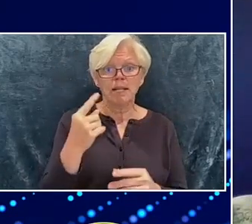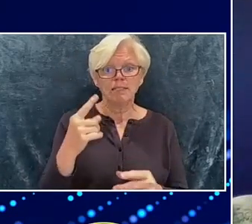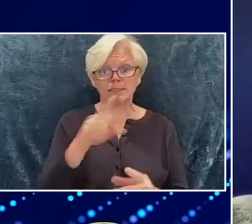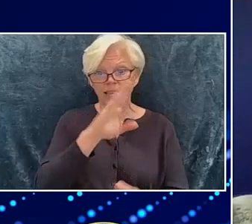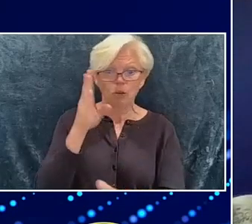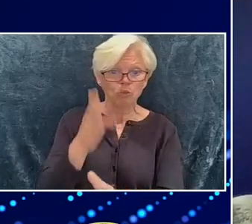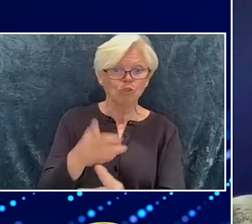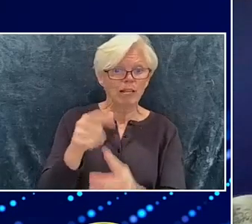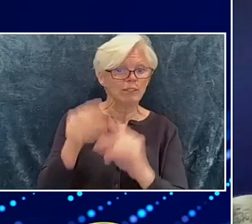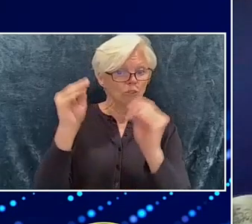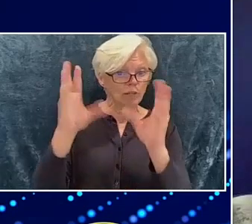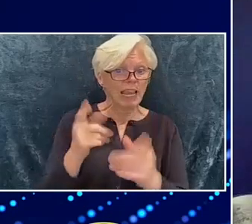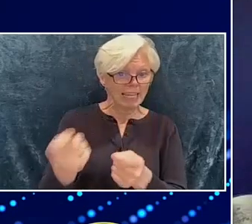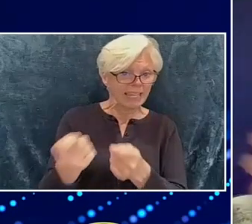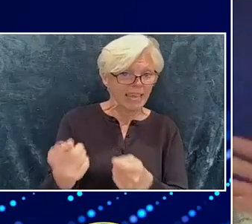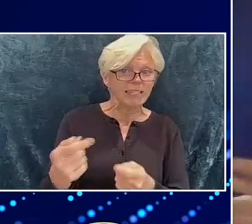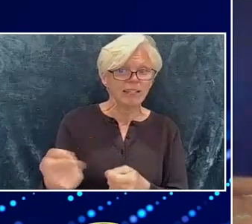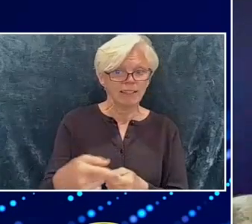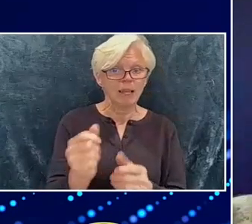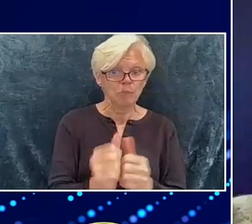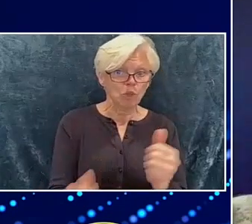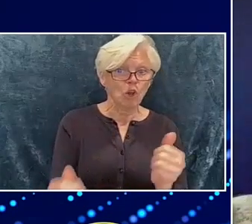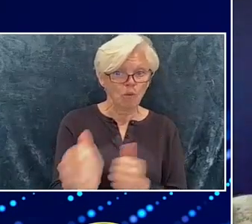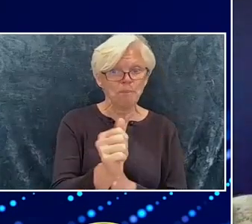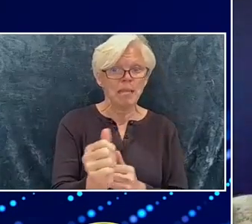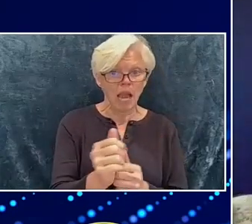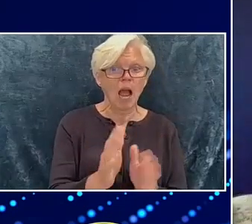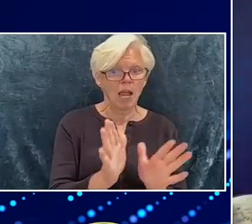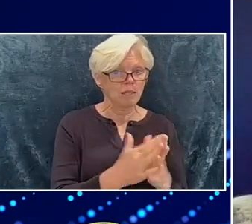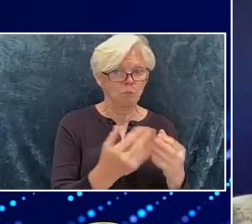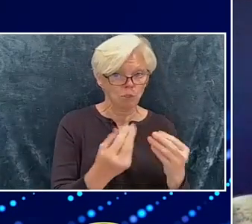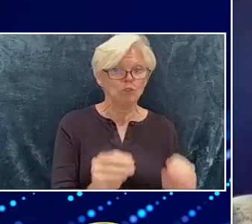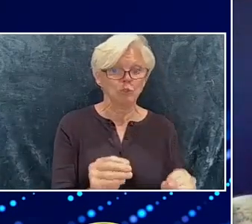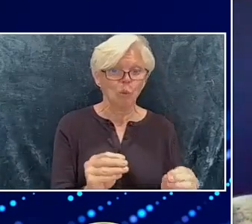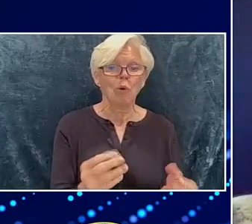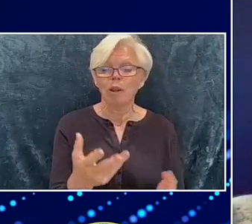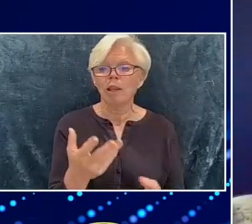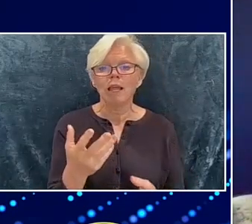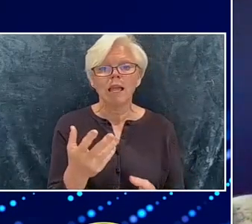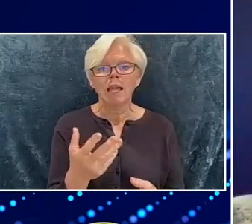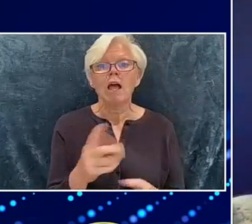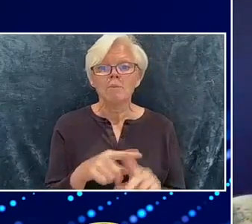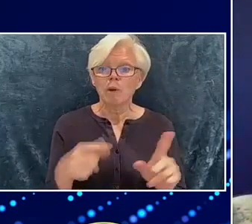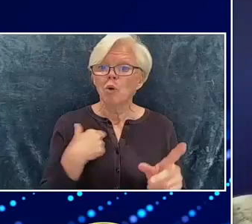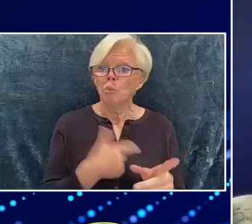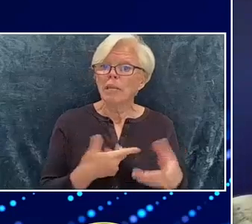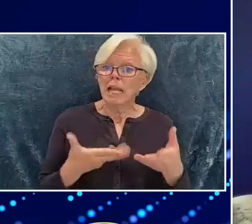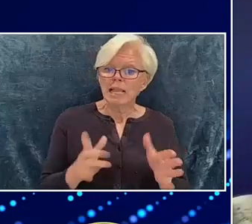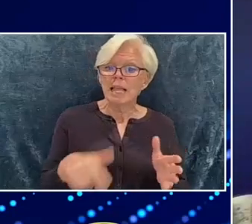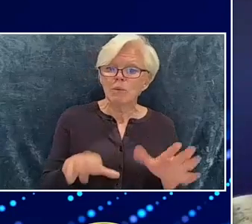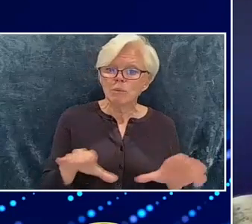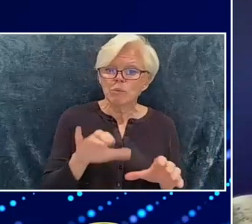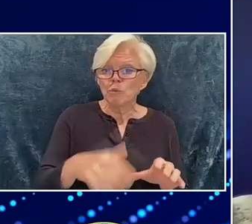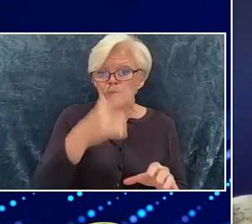getting them to go beyond the bookstore. And- but we allow them to do that because of the inactivity.